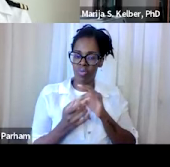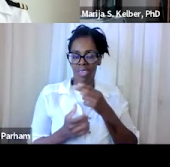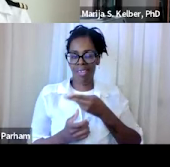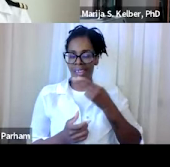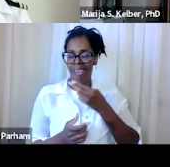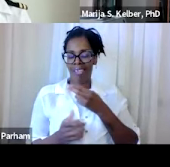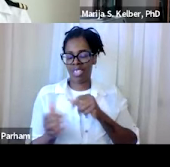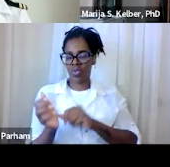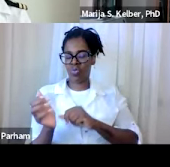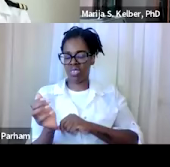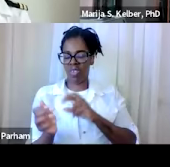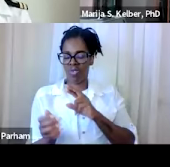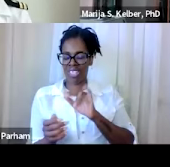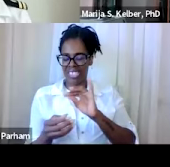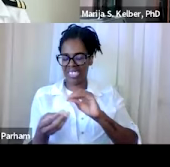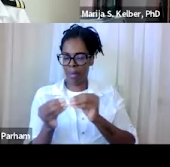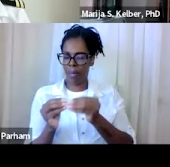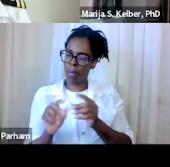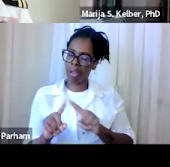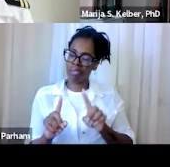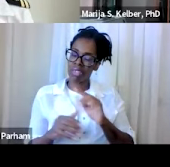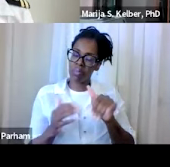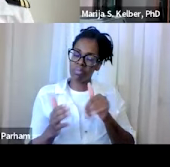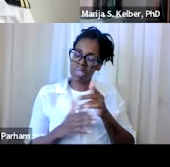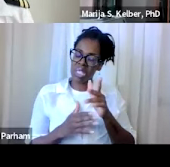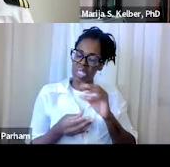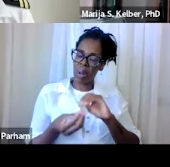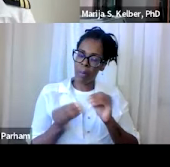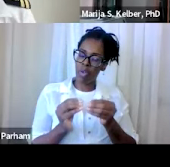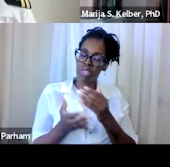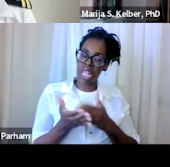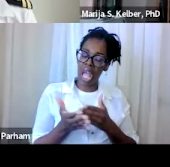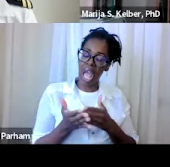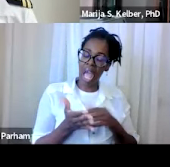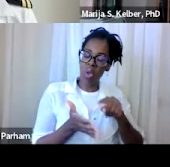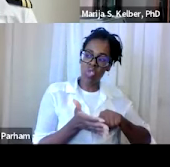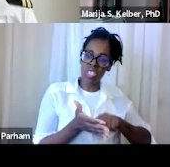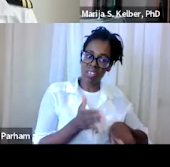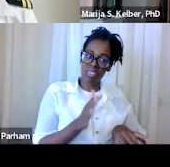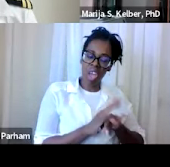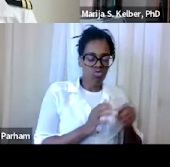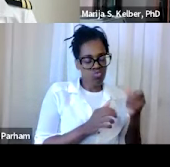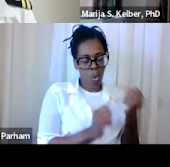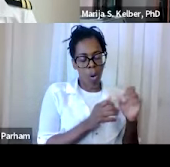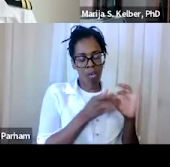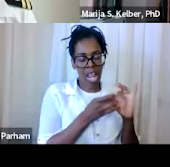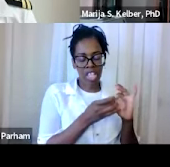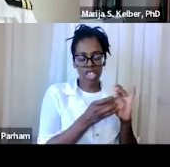but the findings were mixed. So some of the studies found a stronger association for sexual and violent crimes